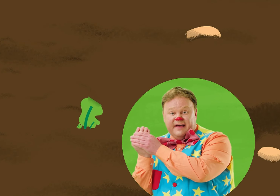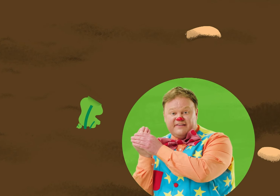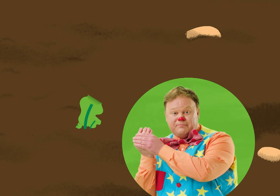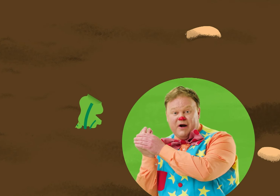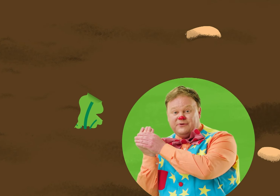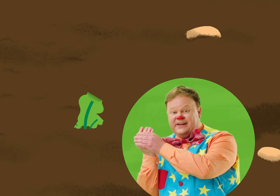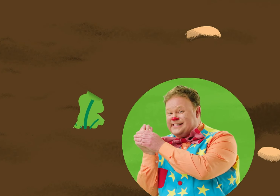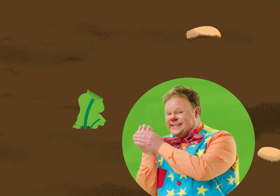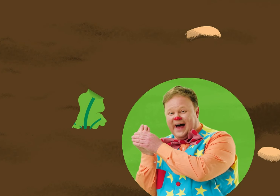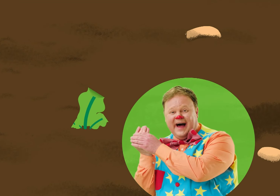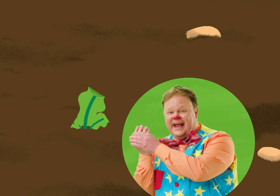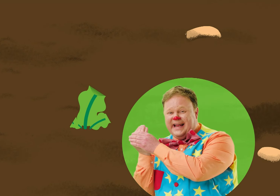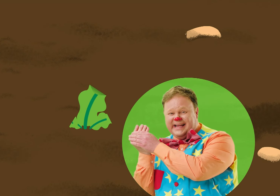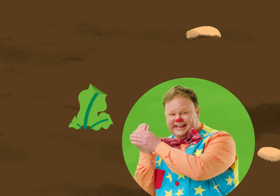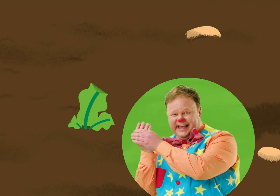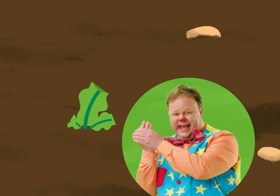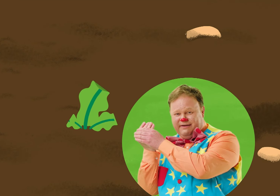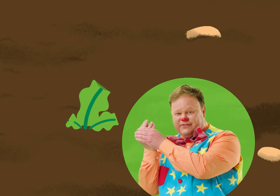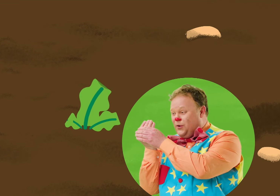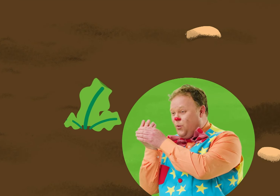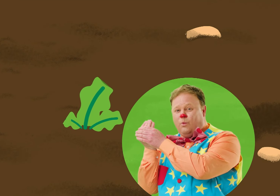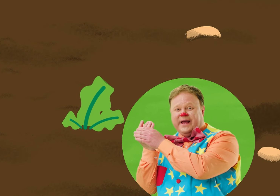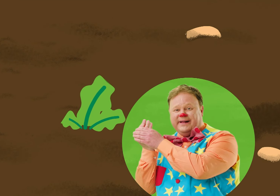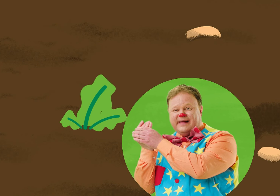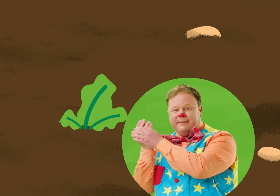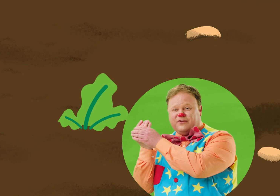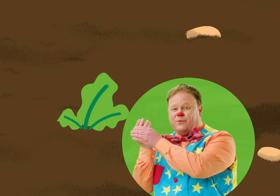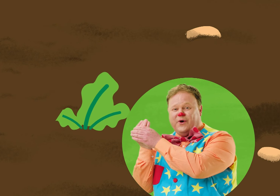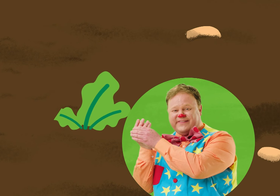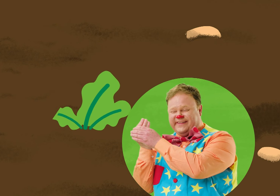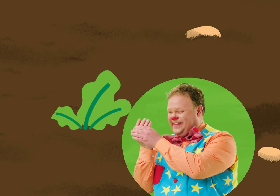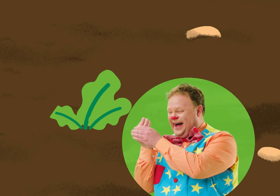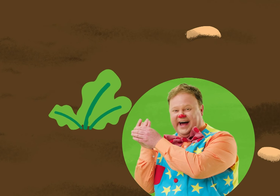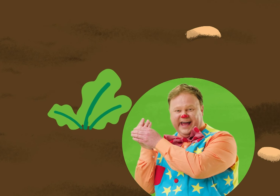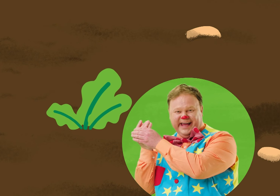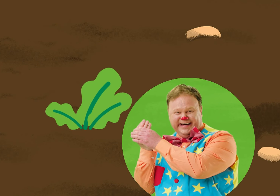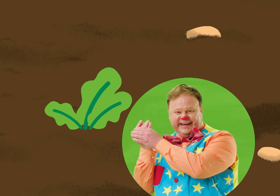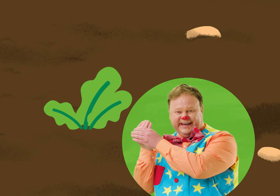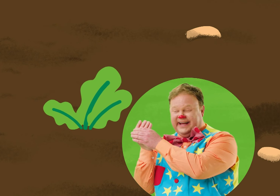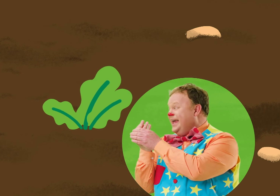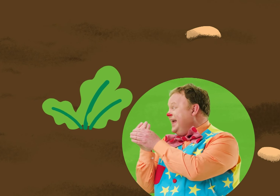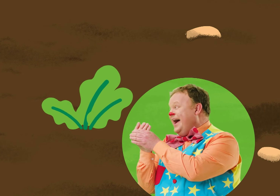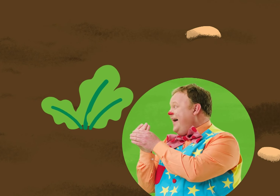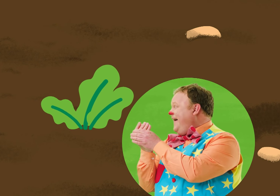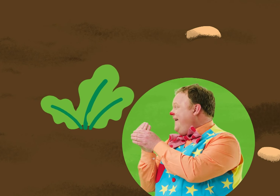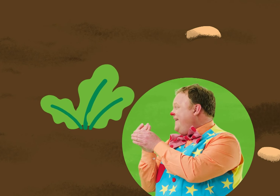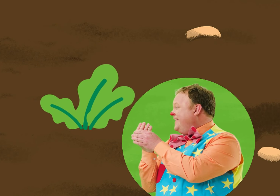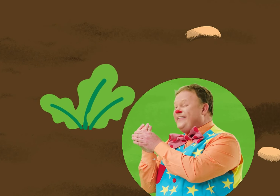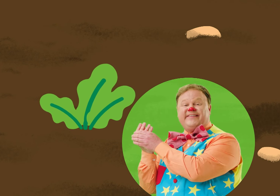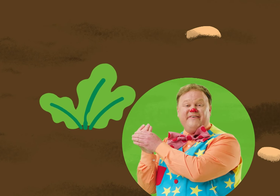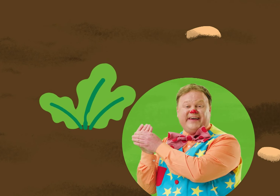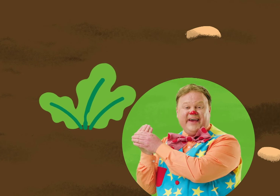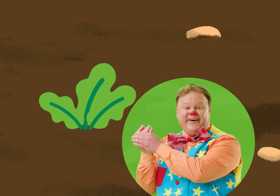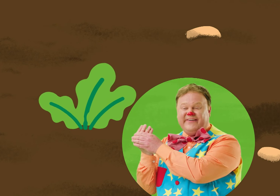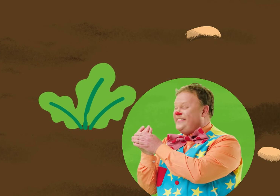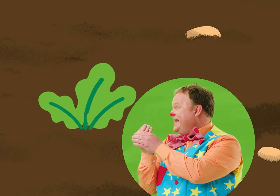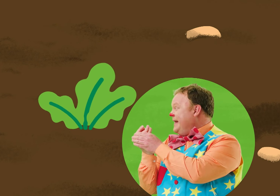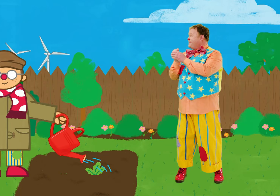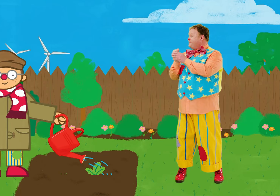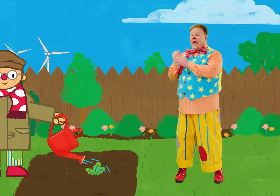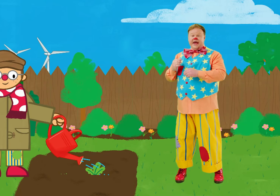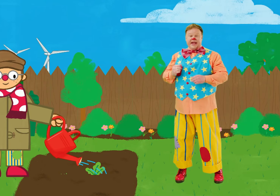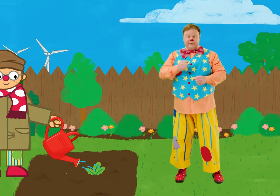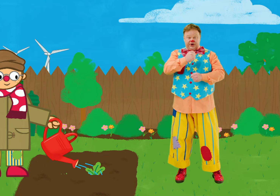they sprouted tiny little leaves that wiggled up towards the sky oh so cute now